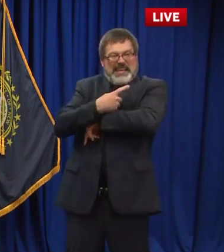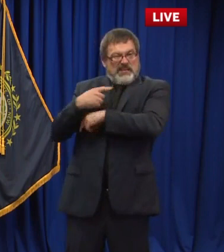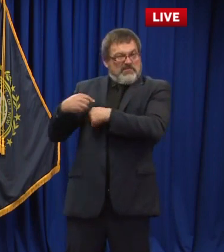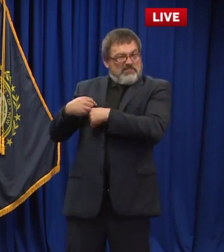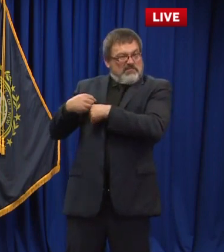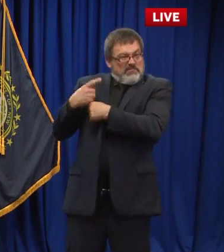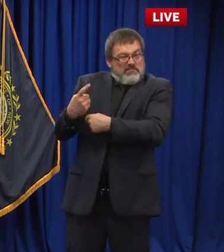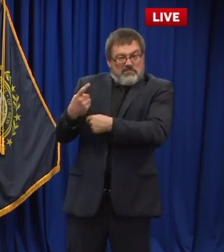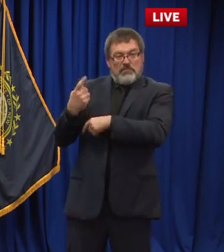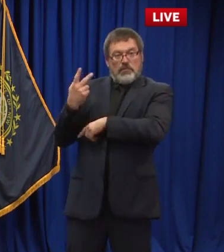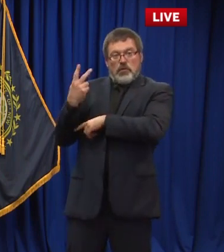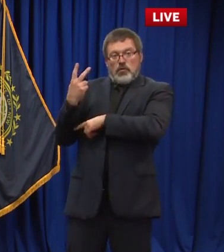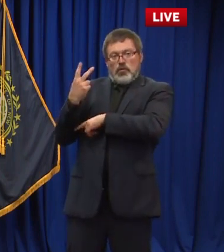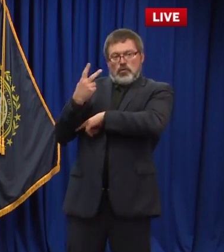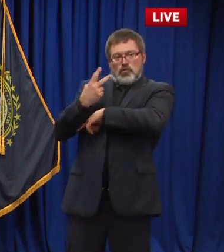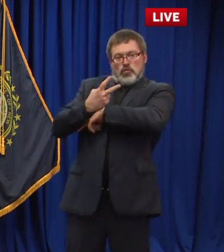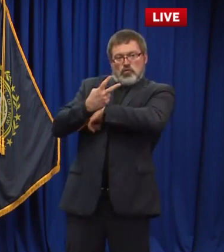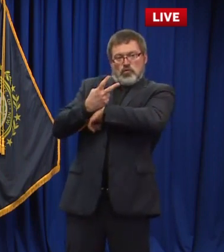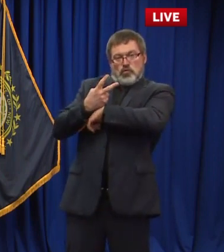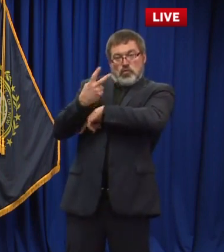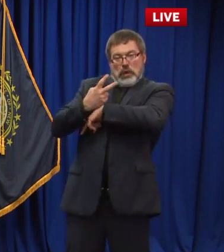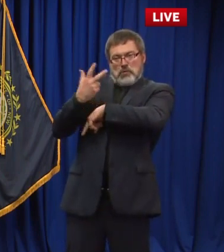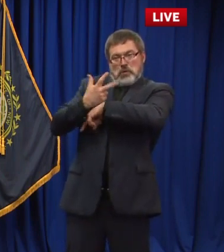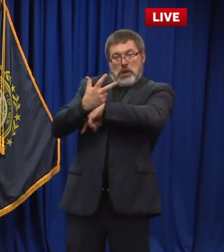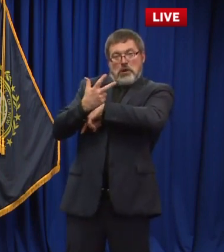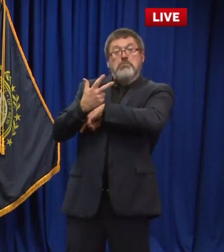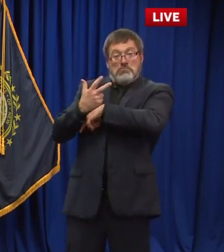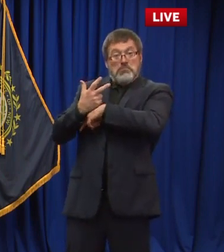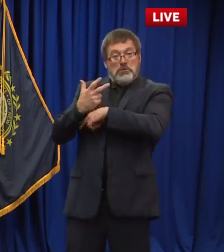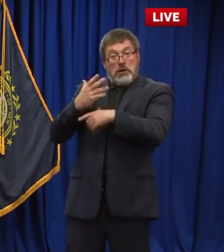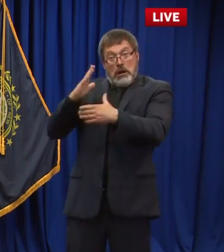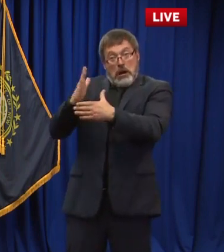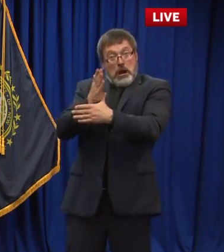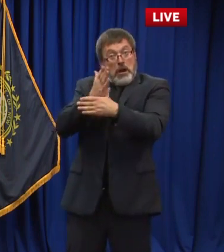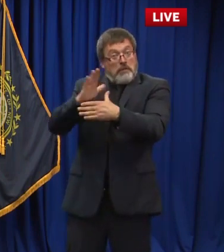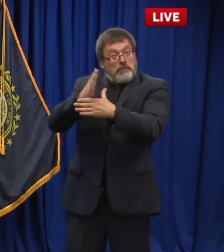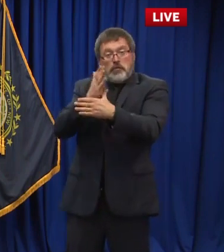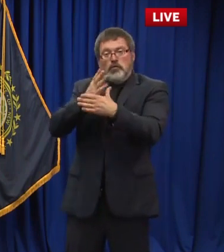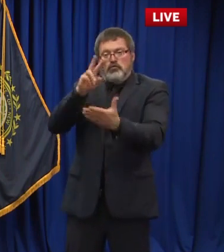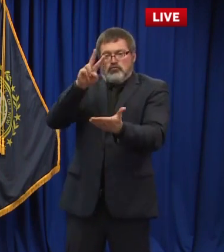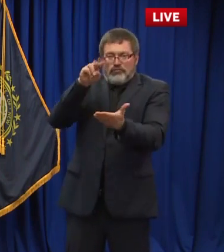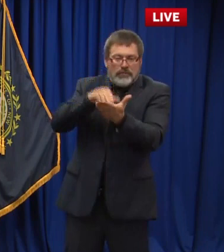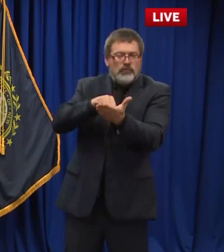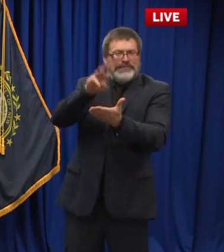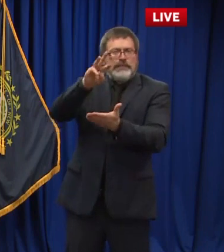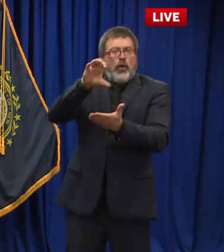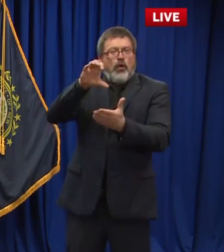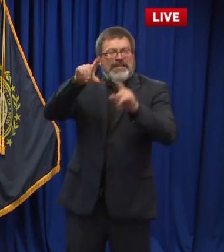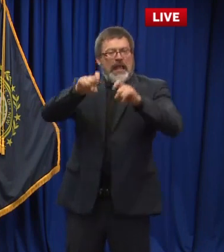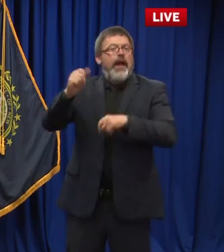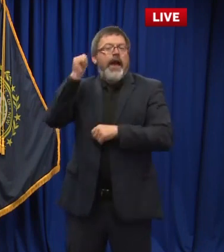NUMBERS TODAY TO REFLECT IN THE PAST WEEK WE HAVE BEEN TESTING ON AVERAGE ABOUT 2600 PEOPLE PER DAY.